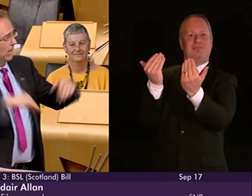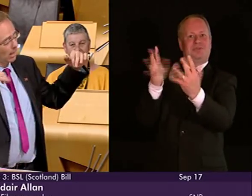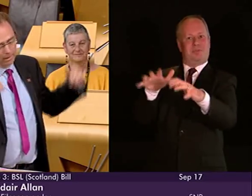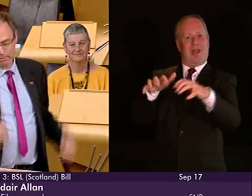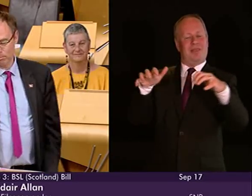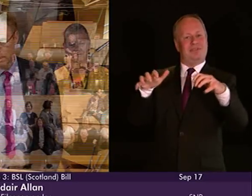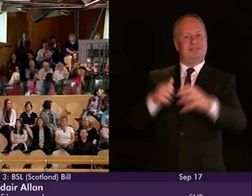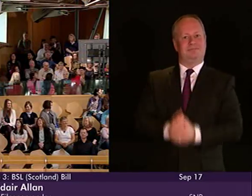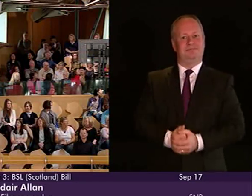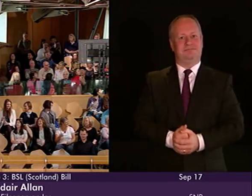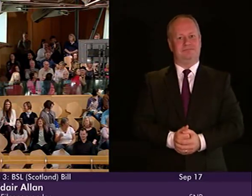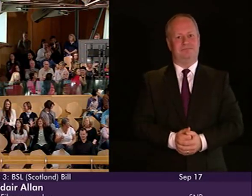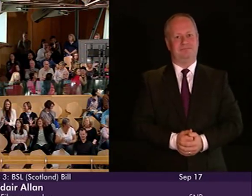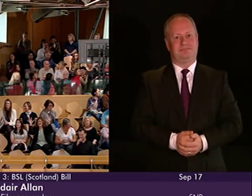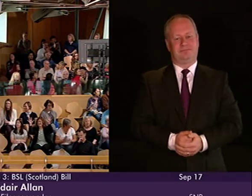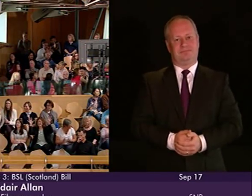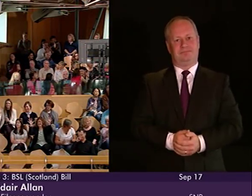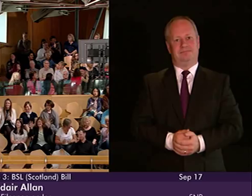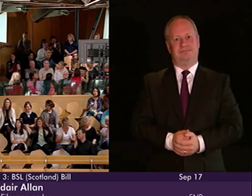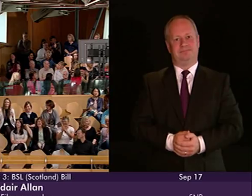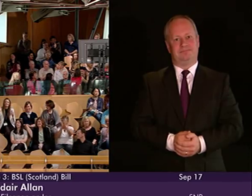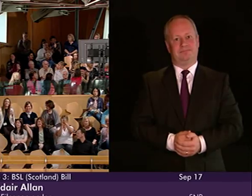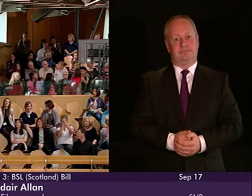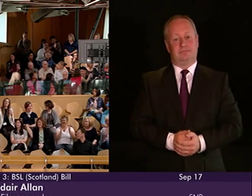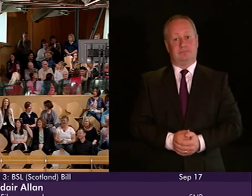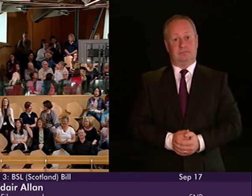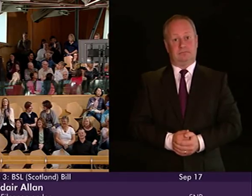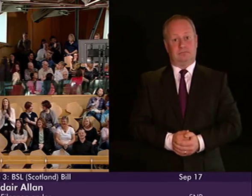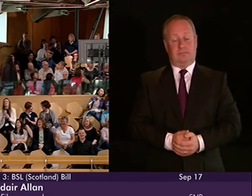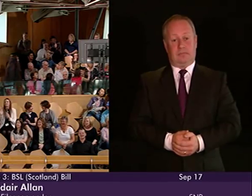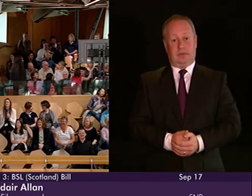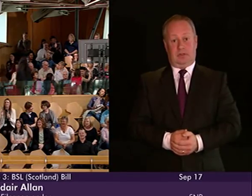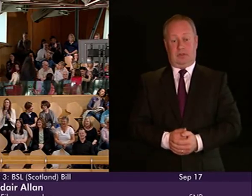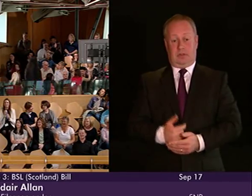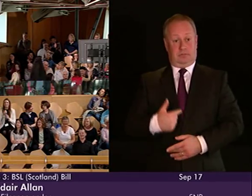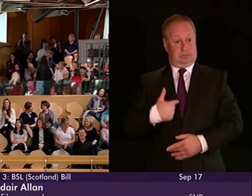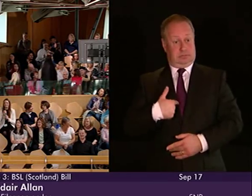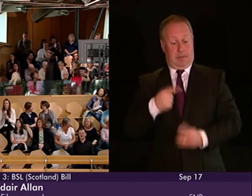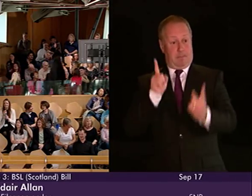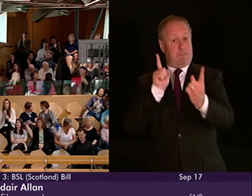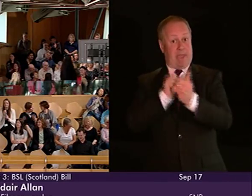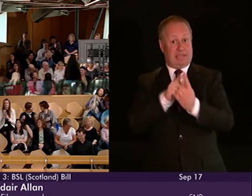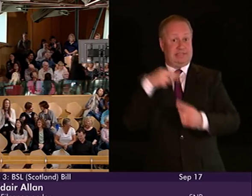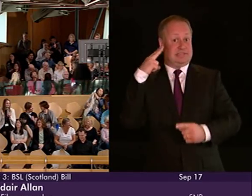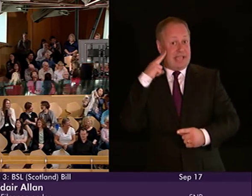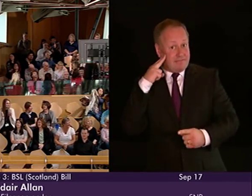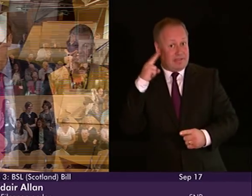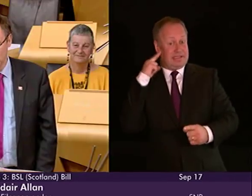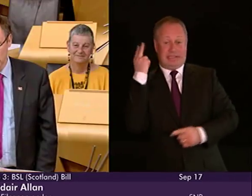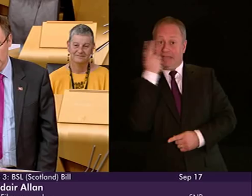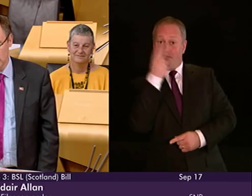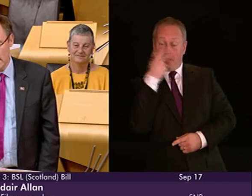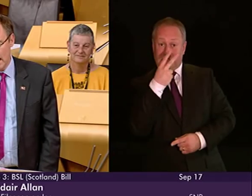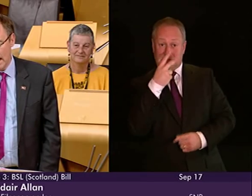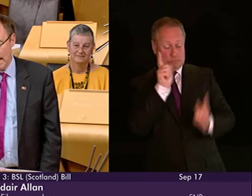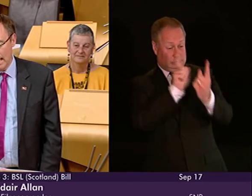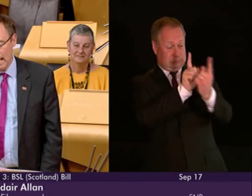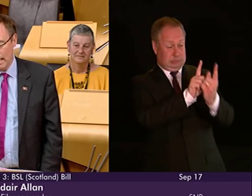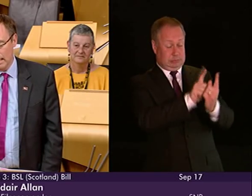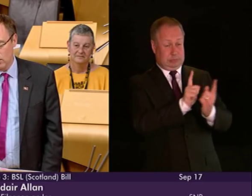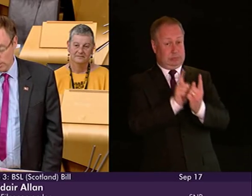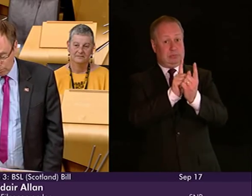Parliament. I had the privilege of meeting a few of our deaf and deafblind visitors just